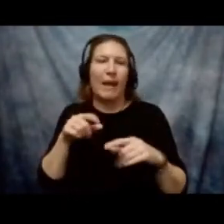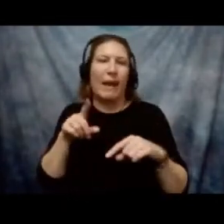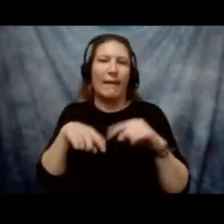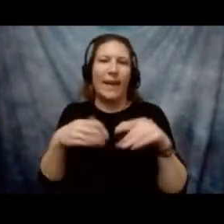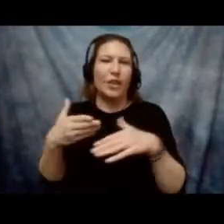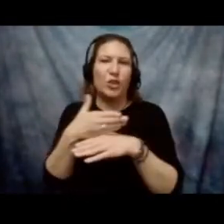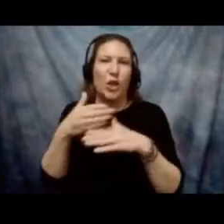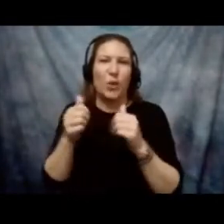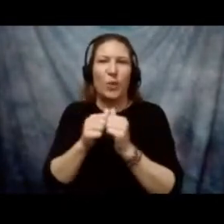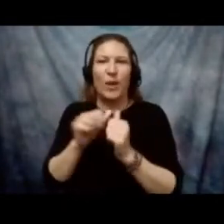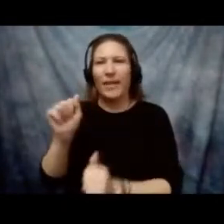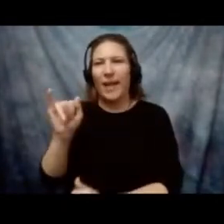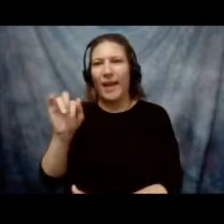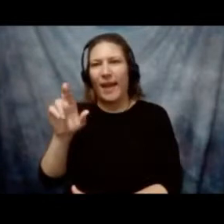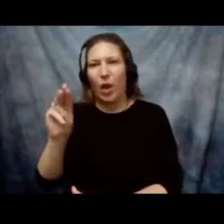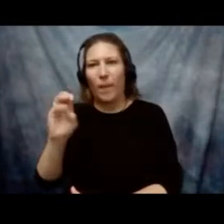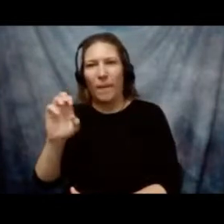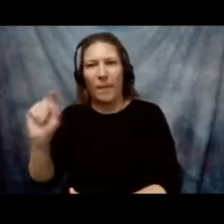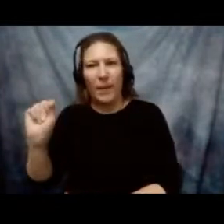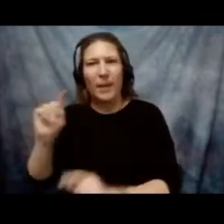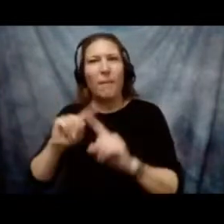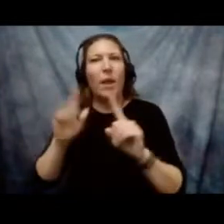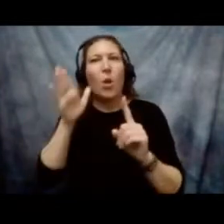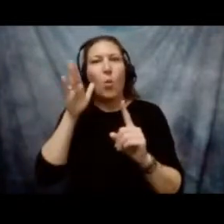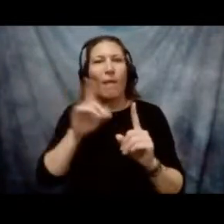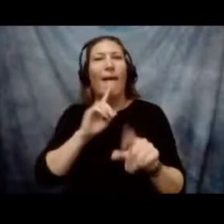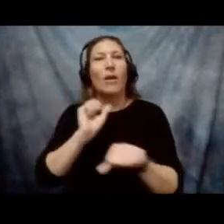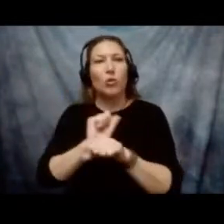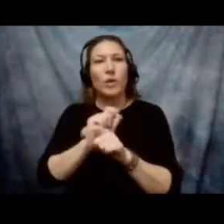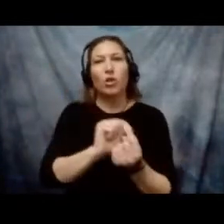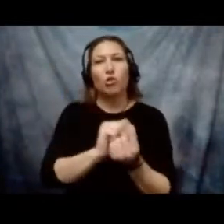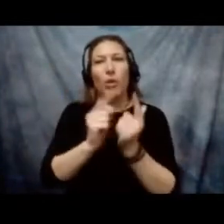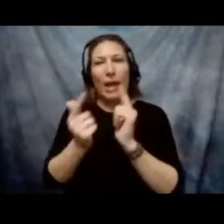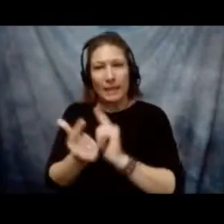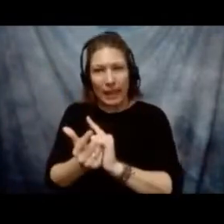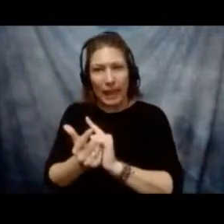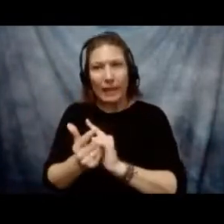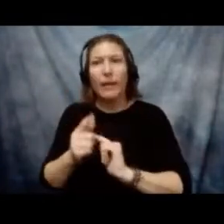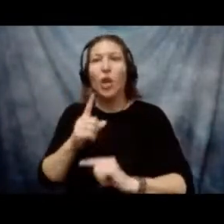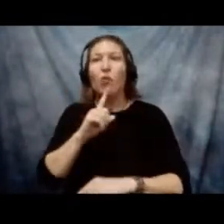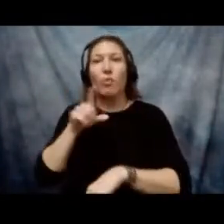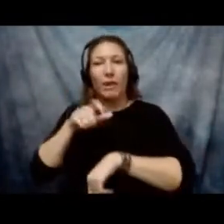but what it will do is it will actually translate in real time um the conversation that's here and